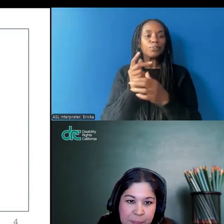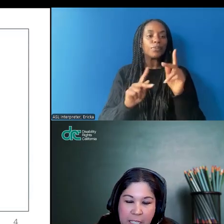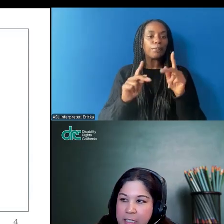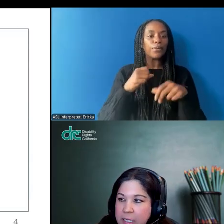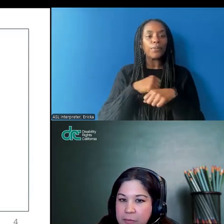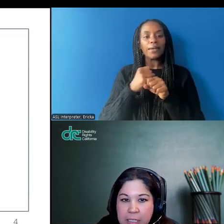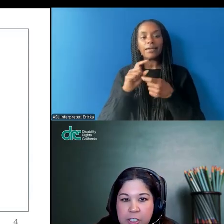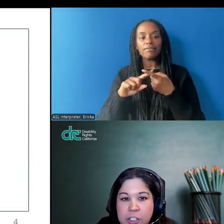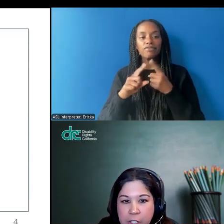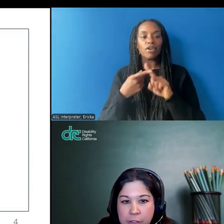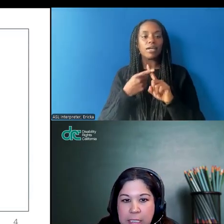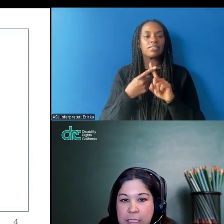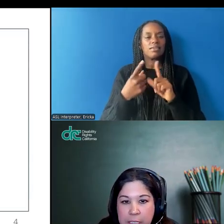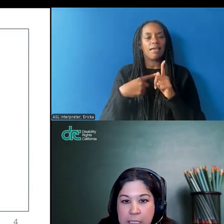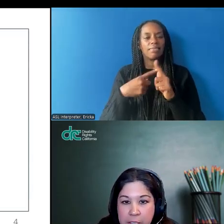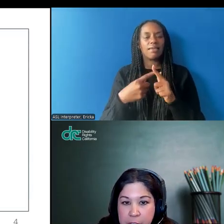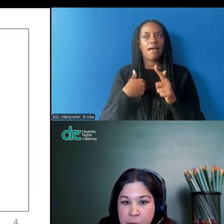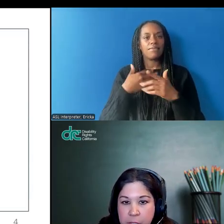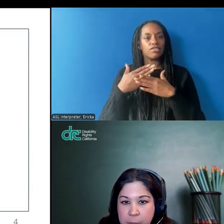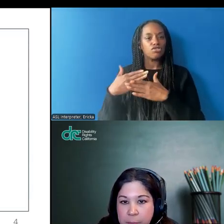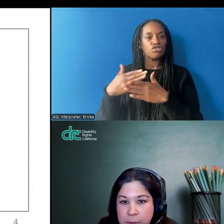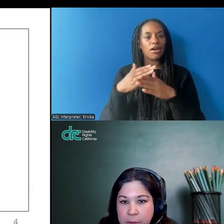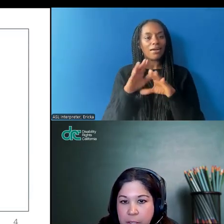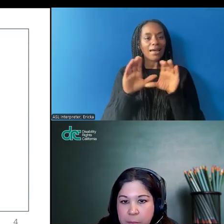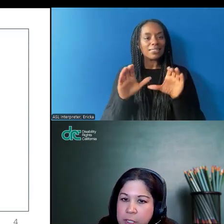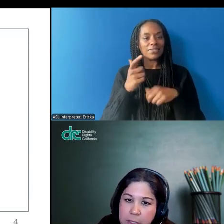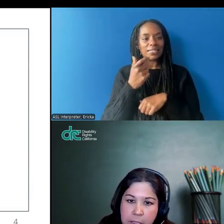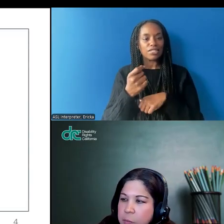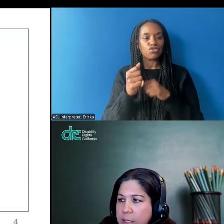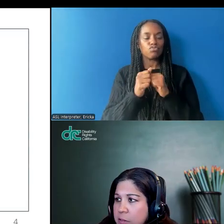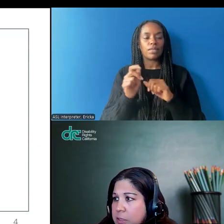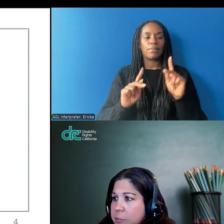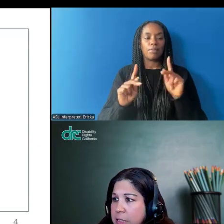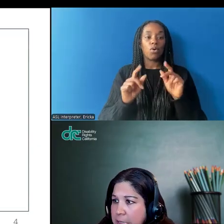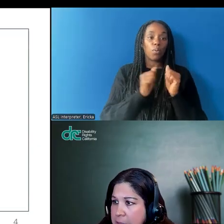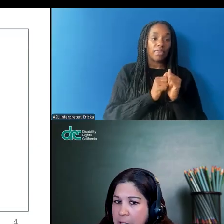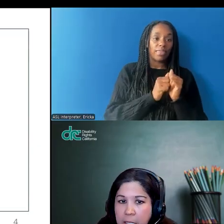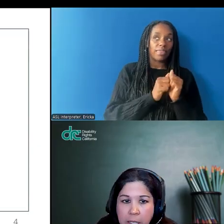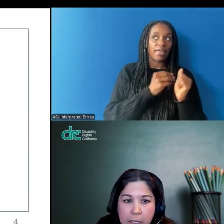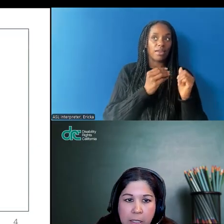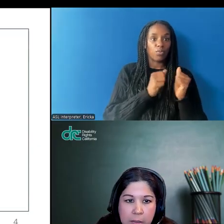And then having that shared activities and interests with people, with and without disabilities.